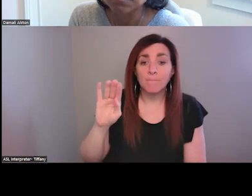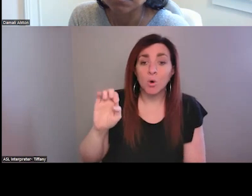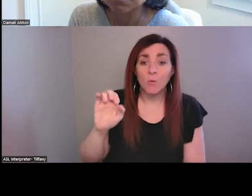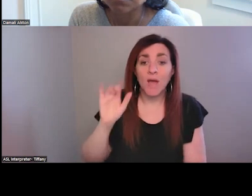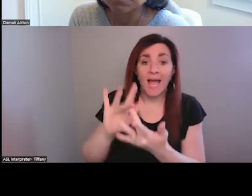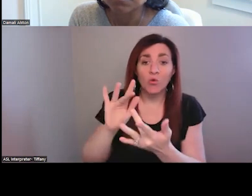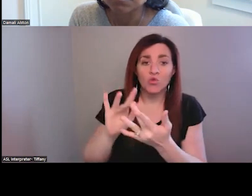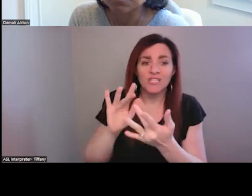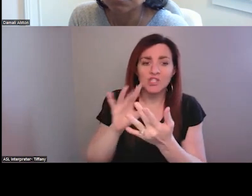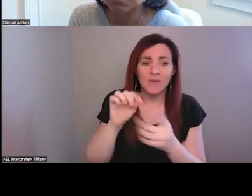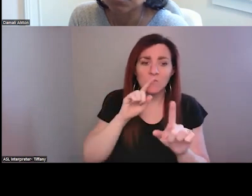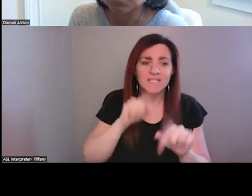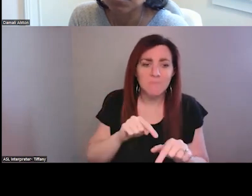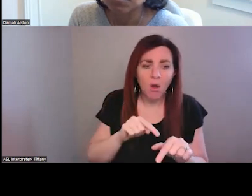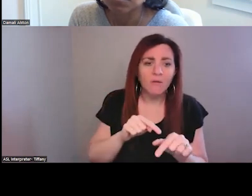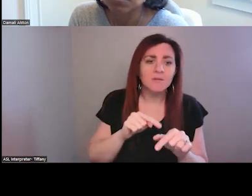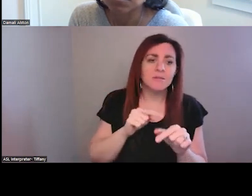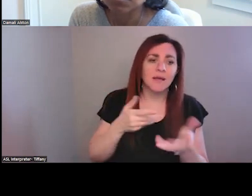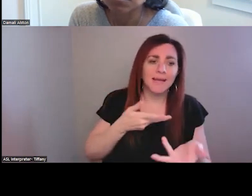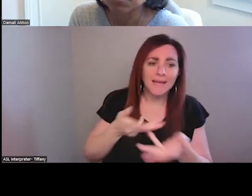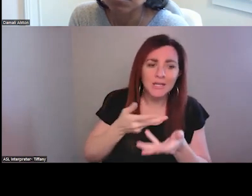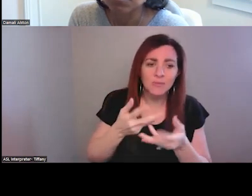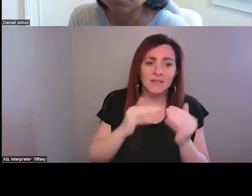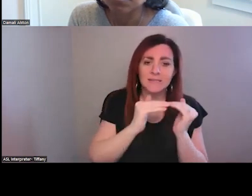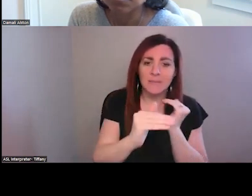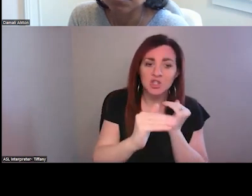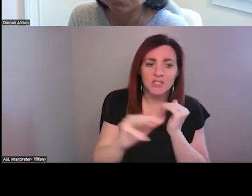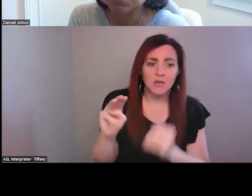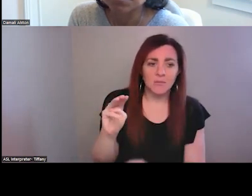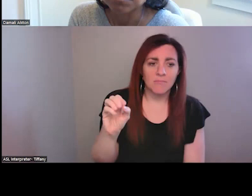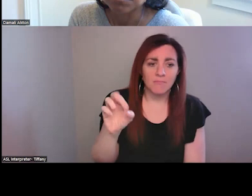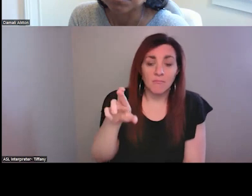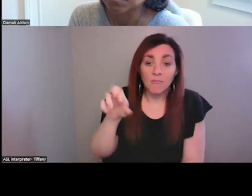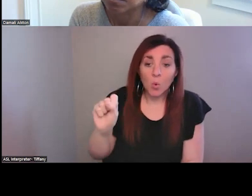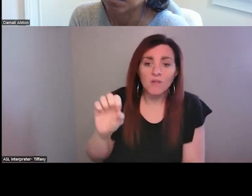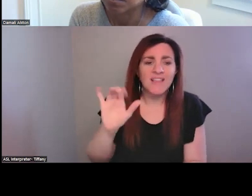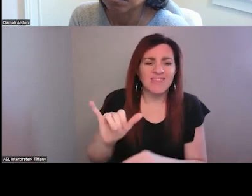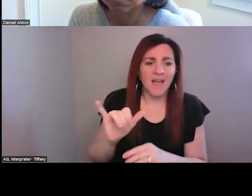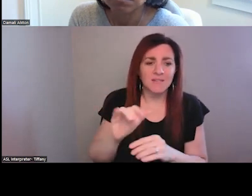THAT IS BASED ON NEW JERSEY'S MODEL AND WE HAVE TEAMS IN ALL